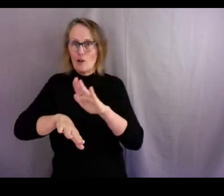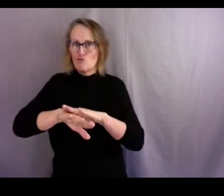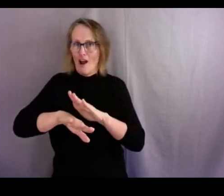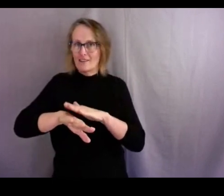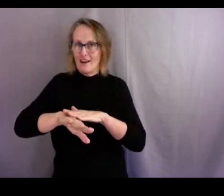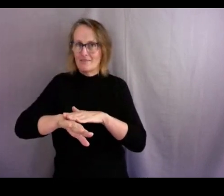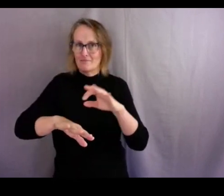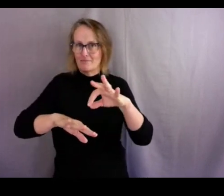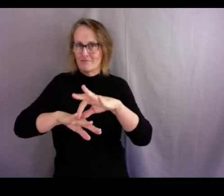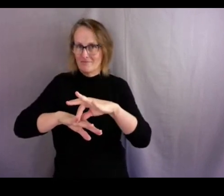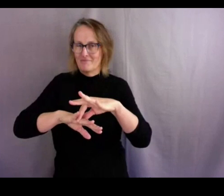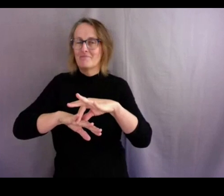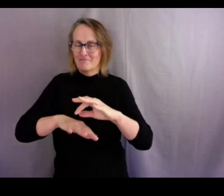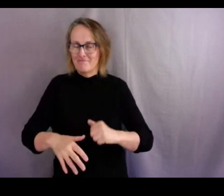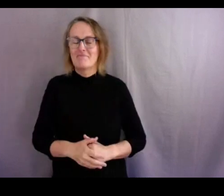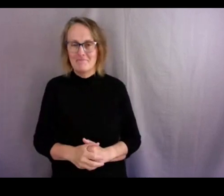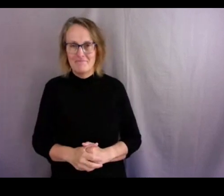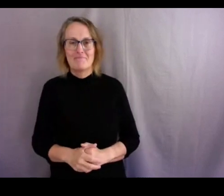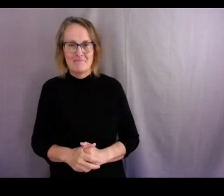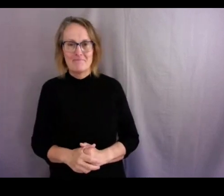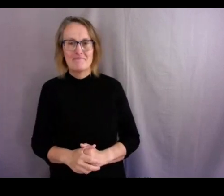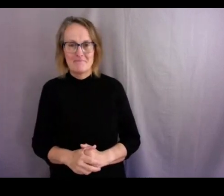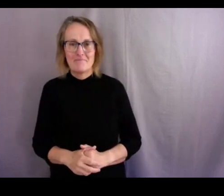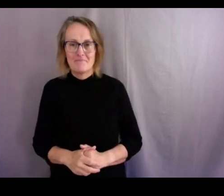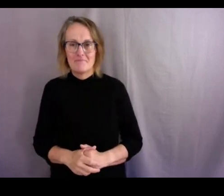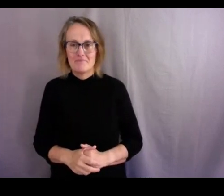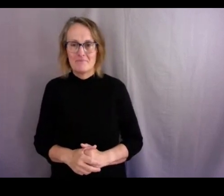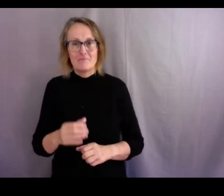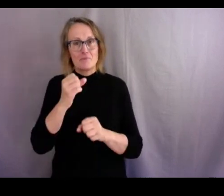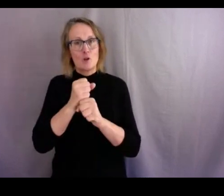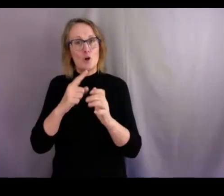Gauguin was always both here and there.